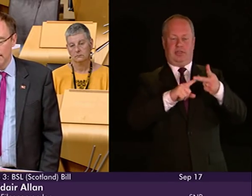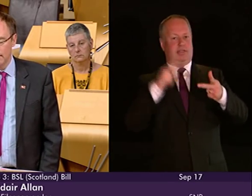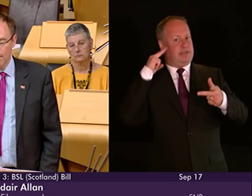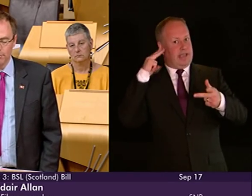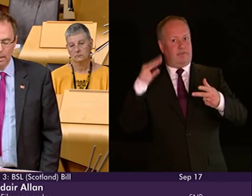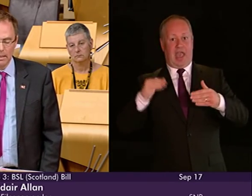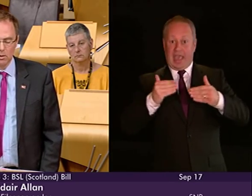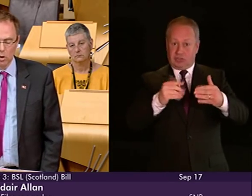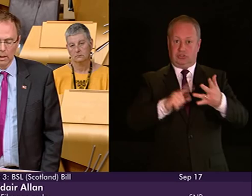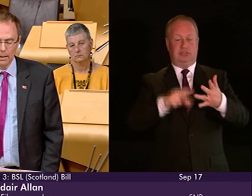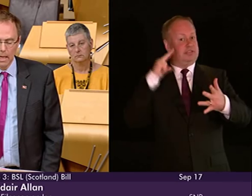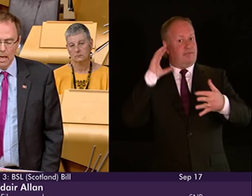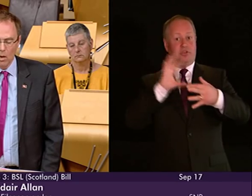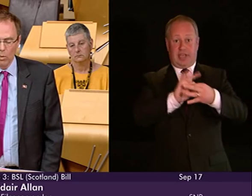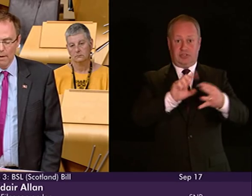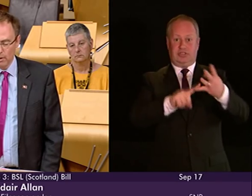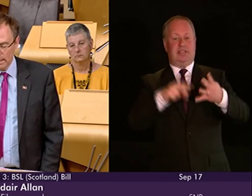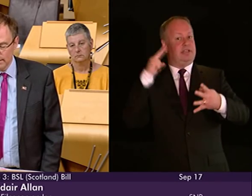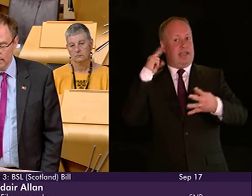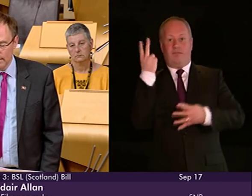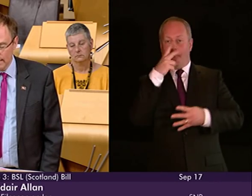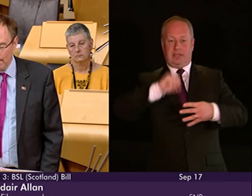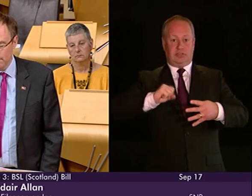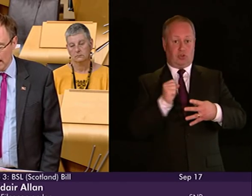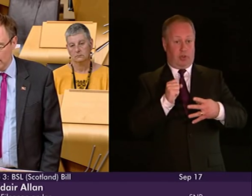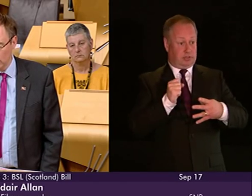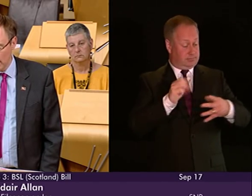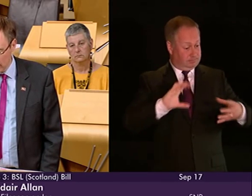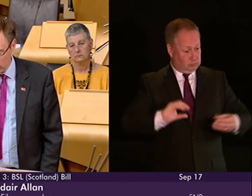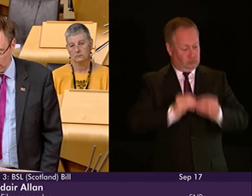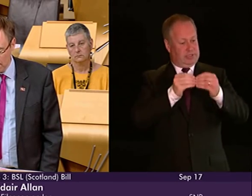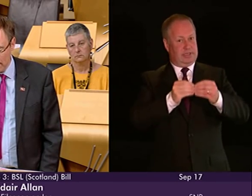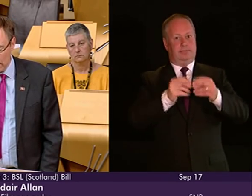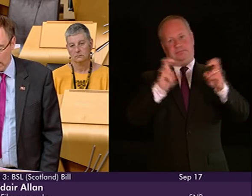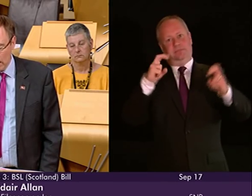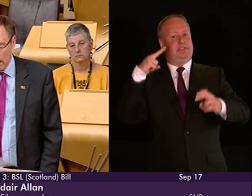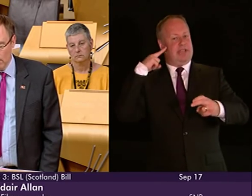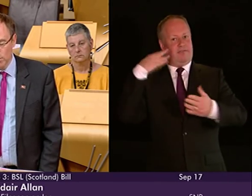and Deafblind Scotland, we have created the deaf sector partnership.